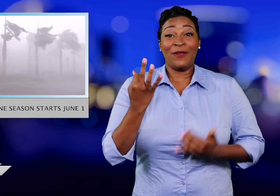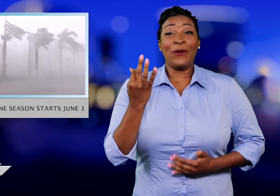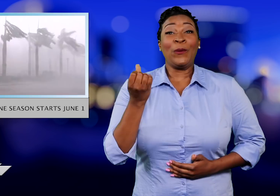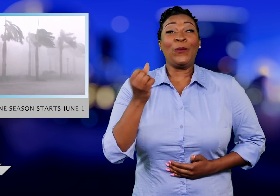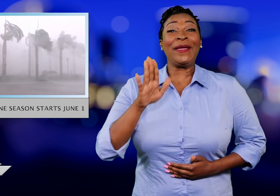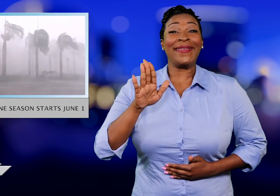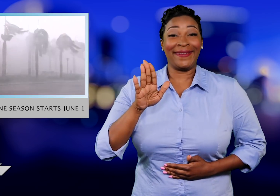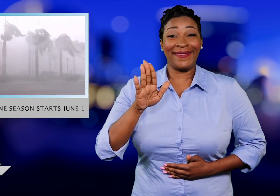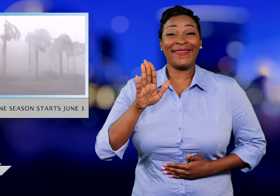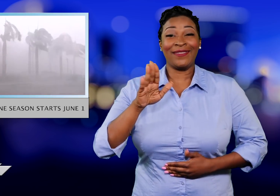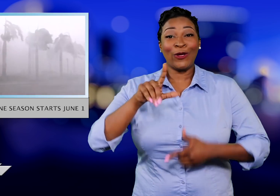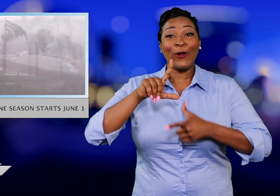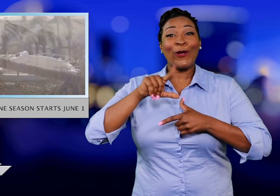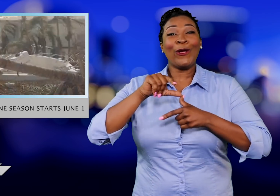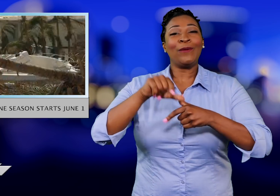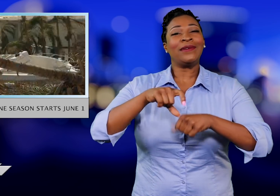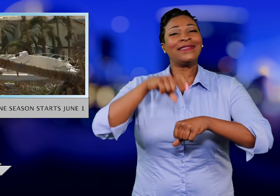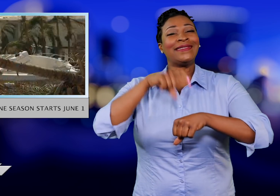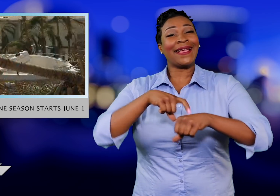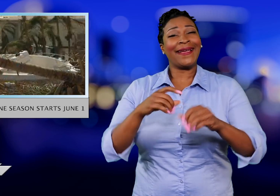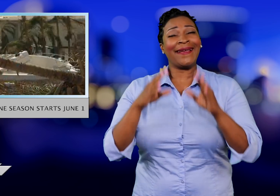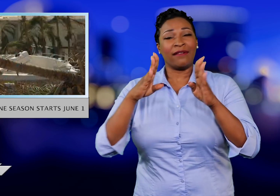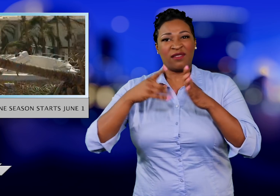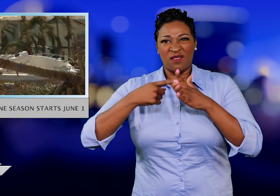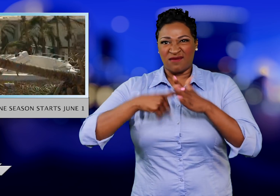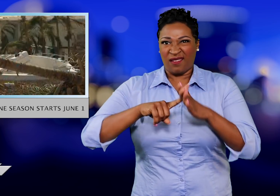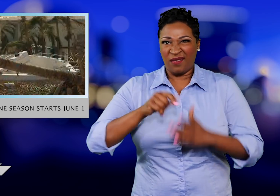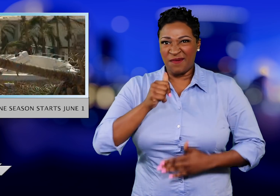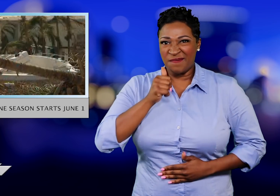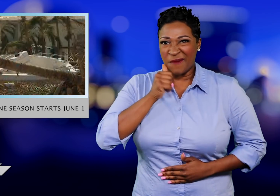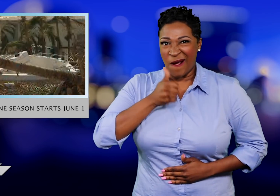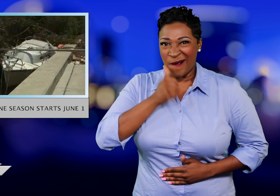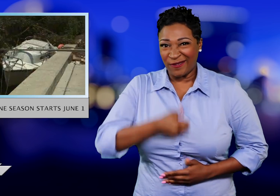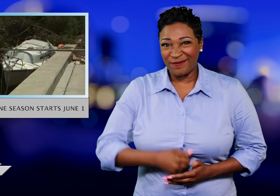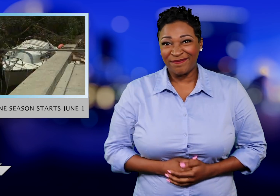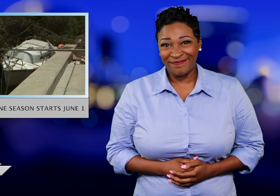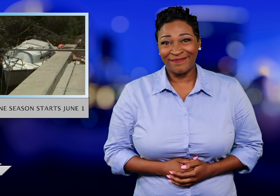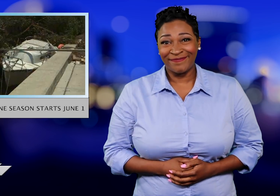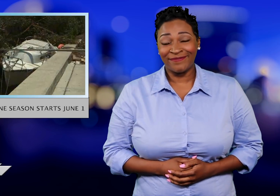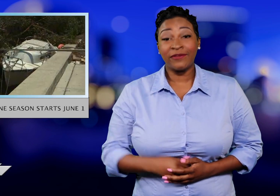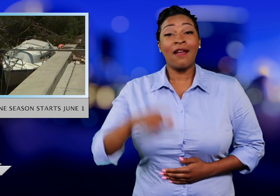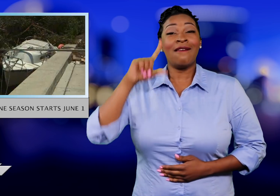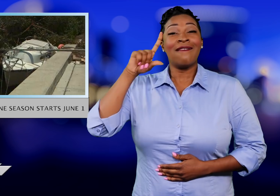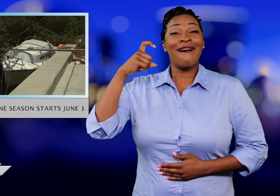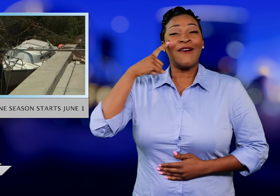Hurricane season starts this weekend.